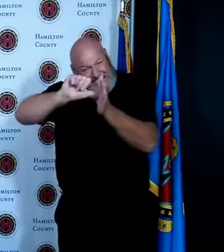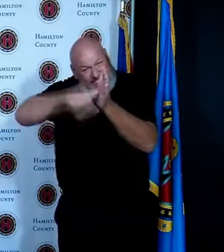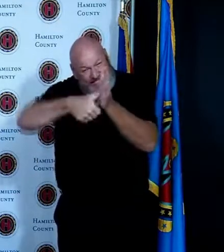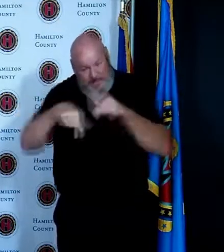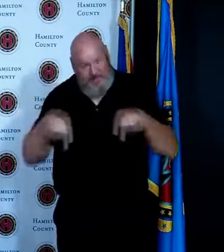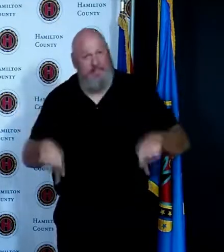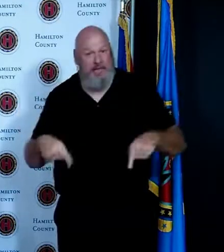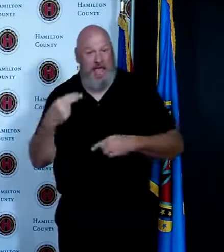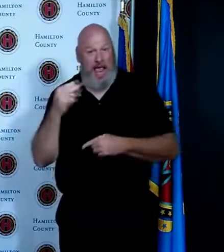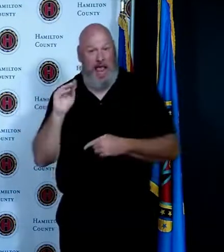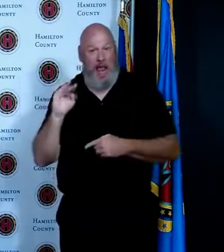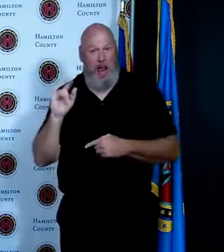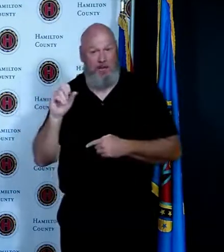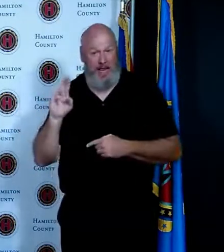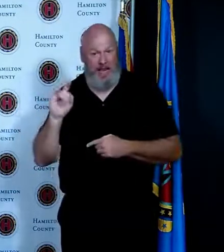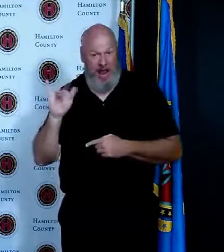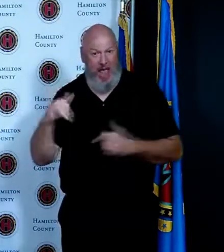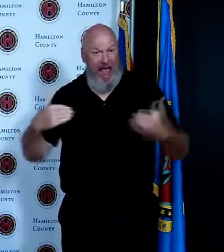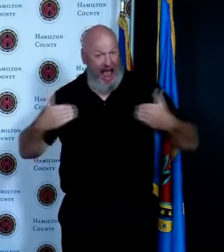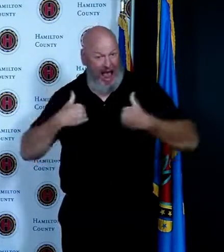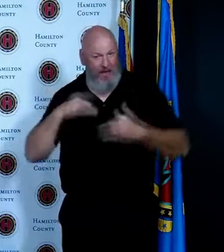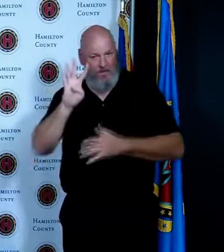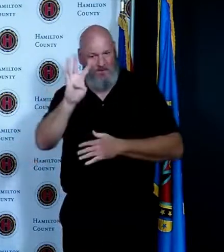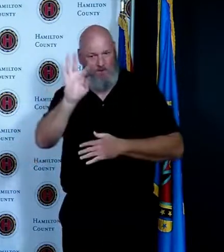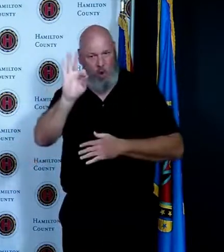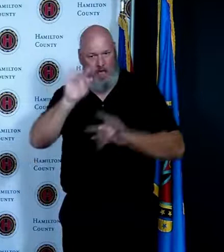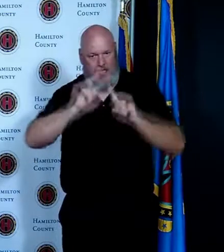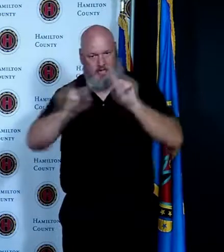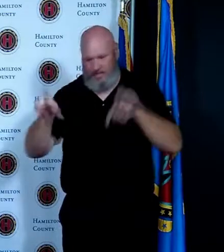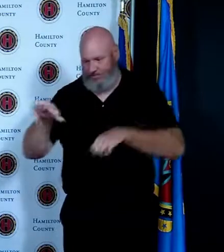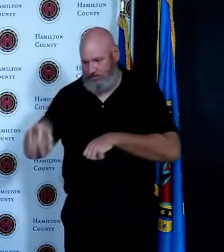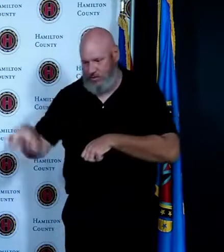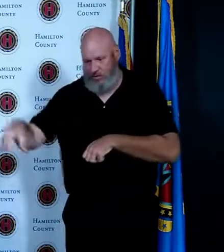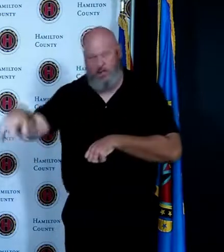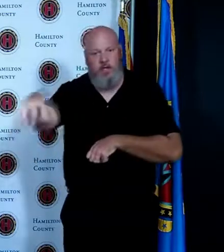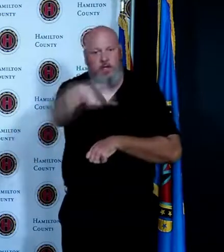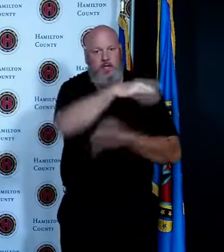concerned about this and wondering how they should approach the mask of